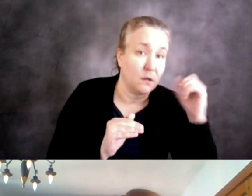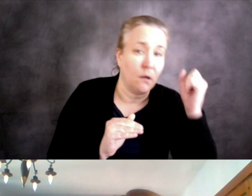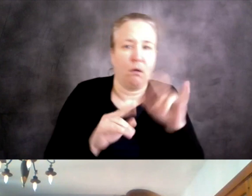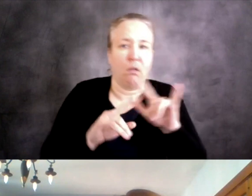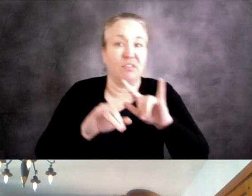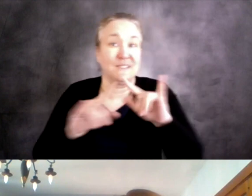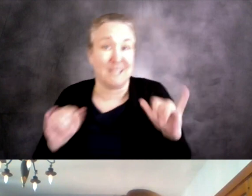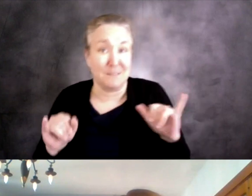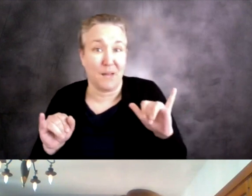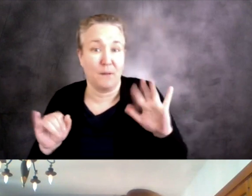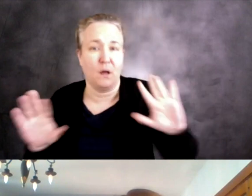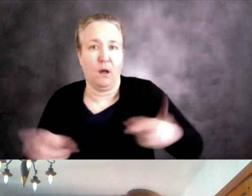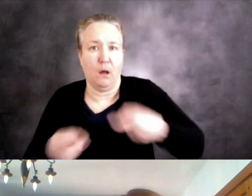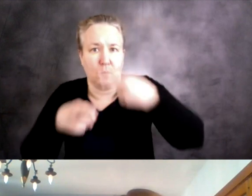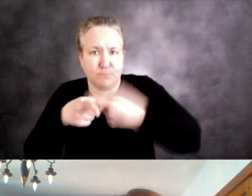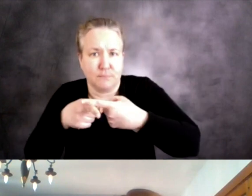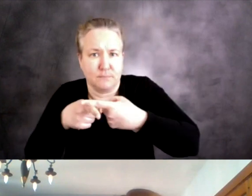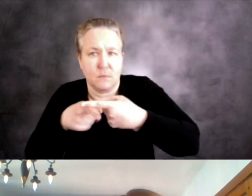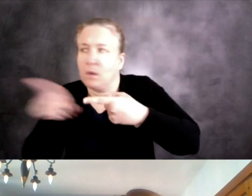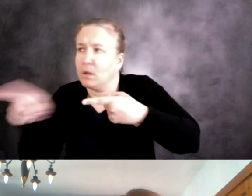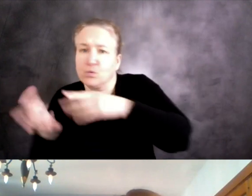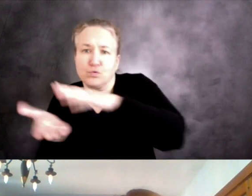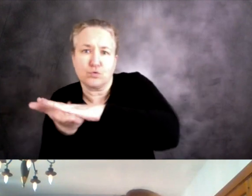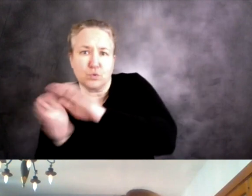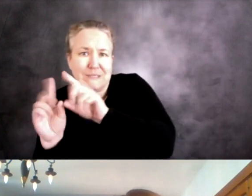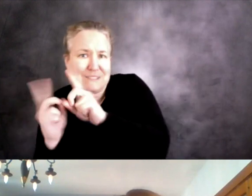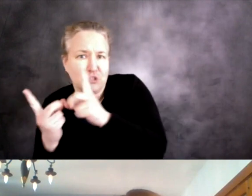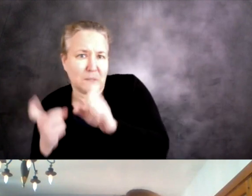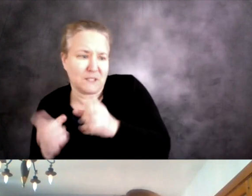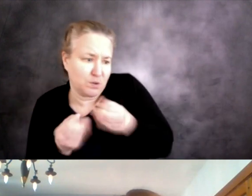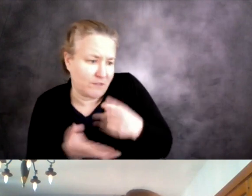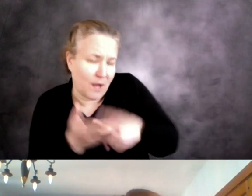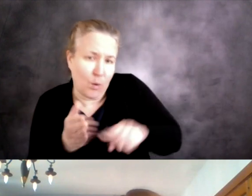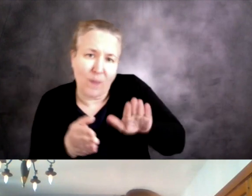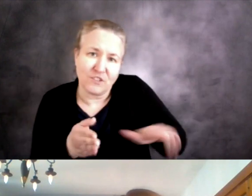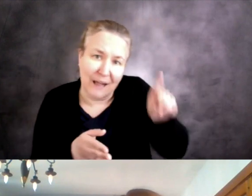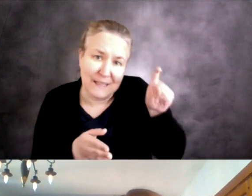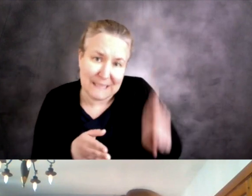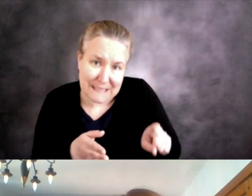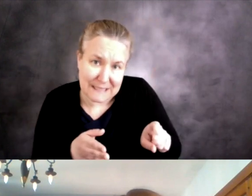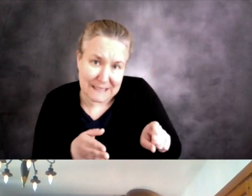you know, the district has to provide what the child needs and what is appropriate